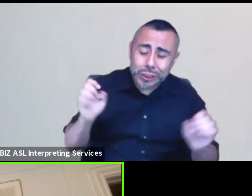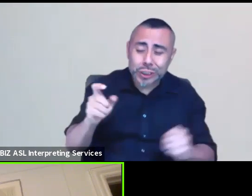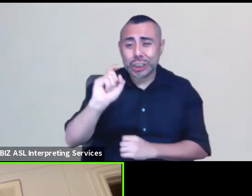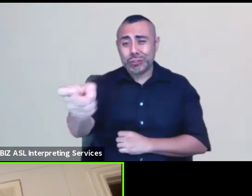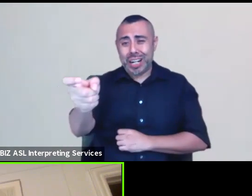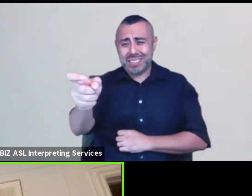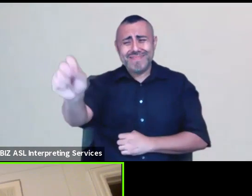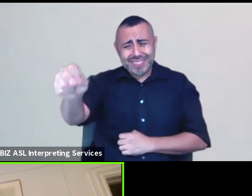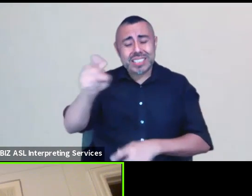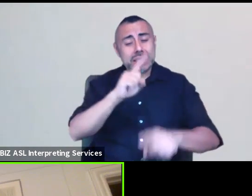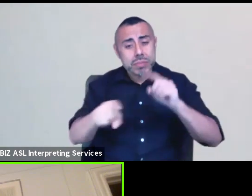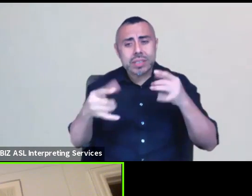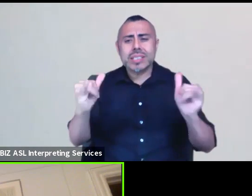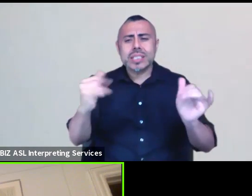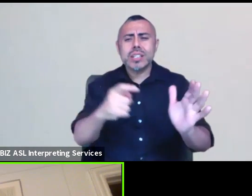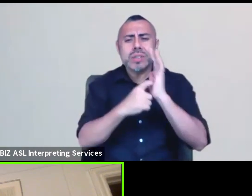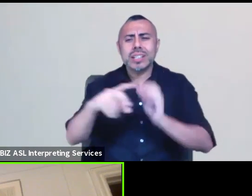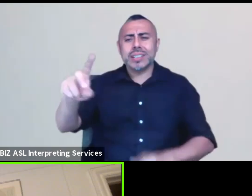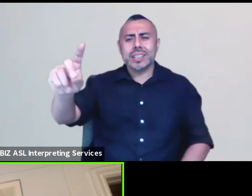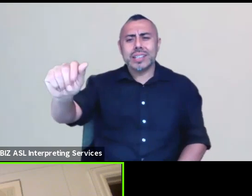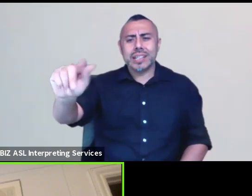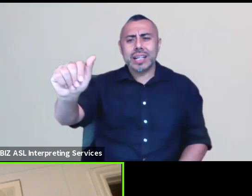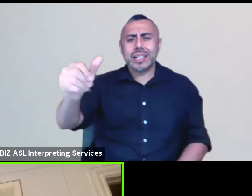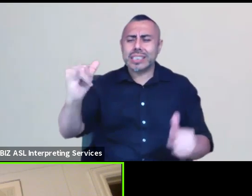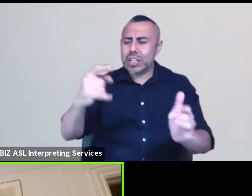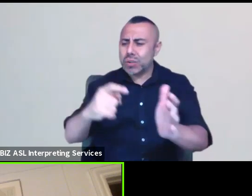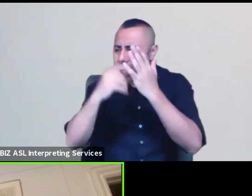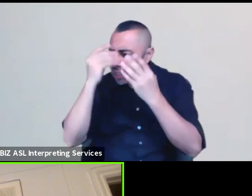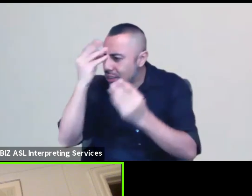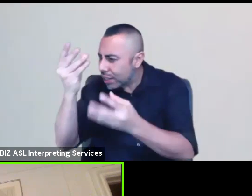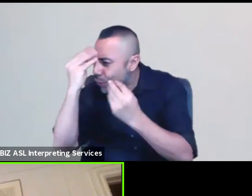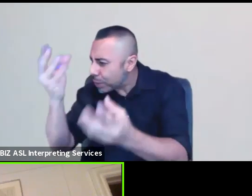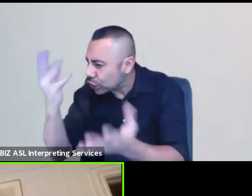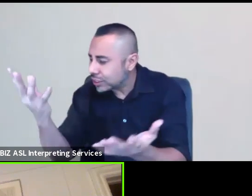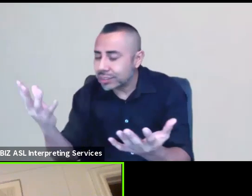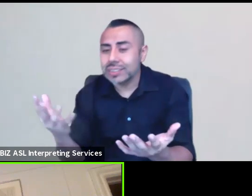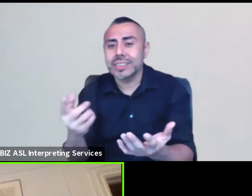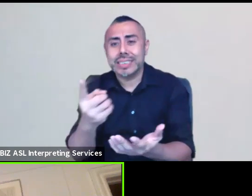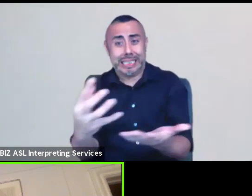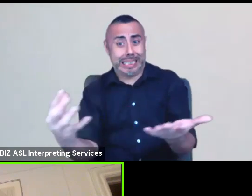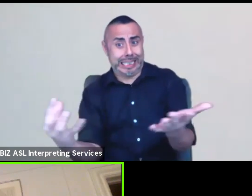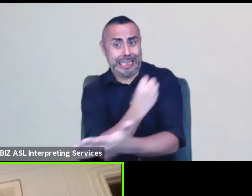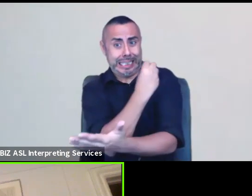based on data and information. So use this time now to pull together